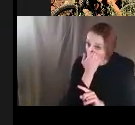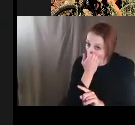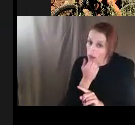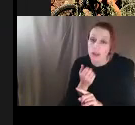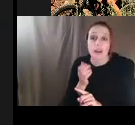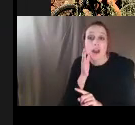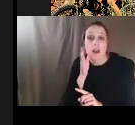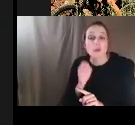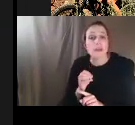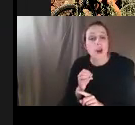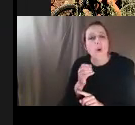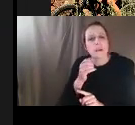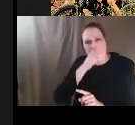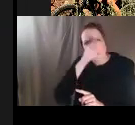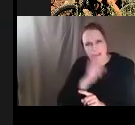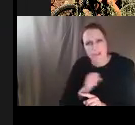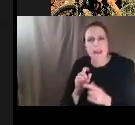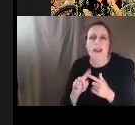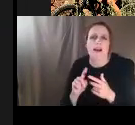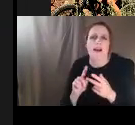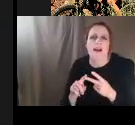same way in all cultures, and that everybody's going